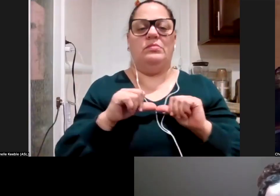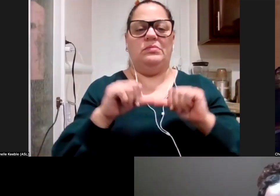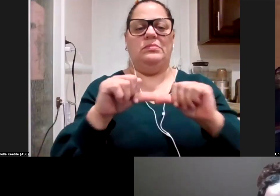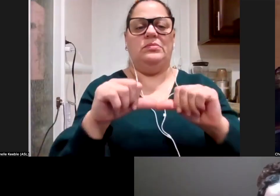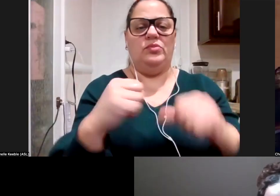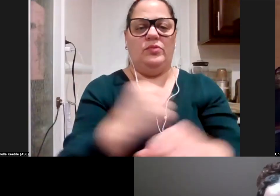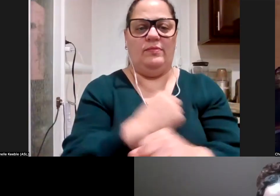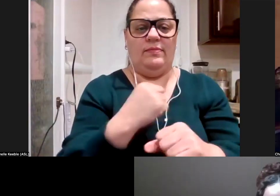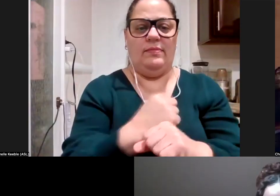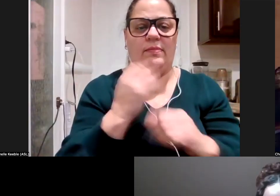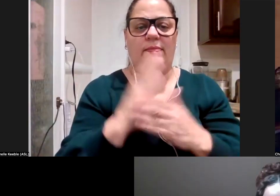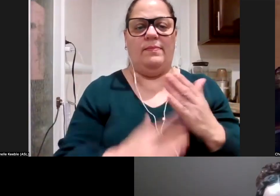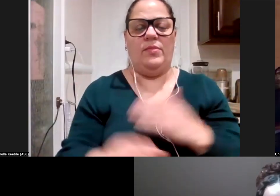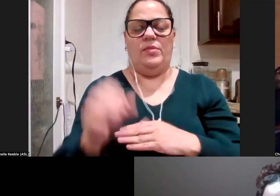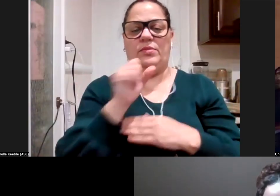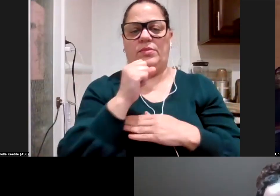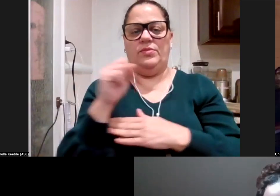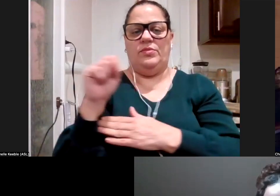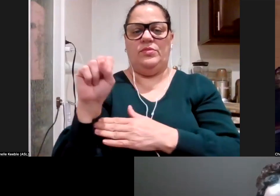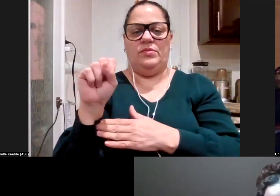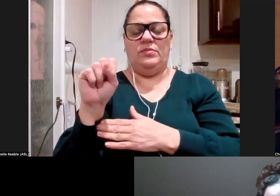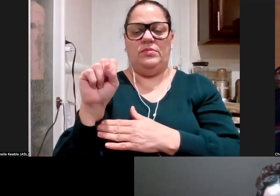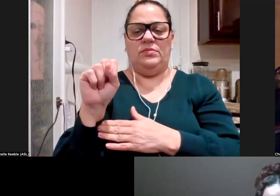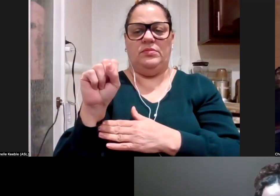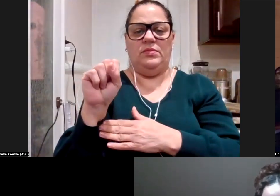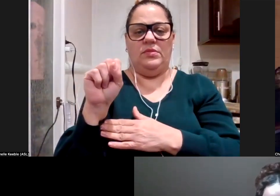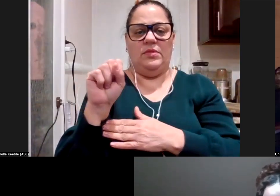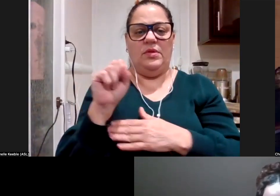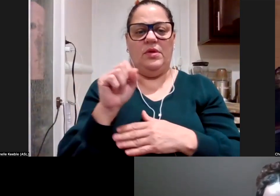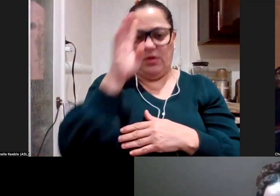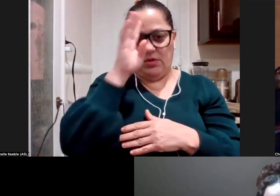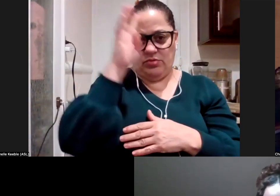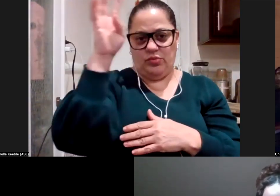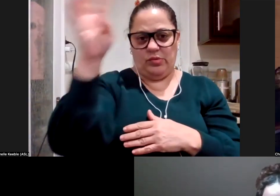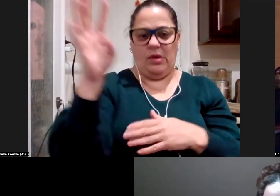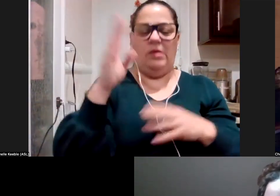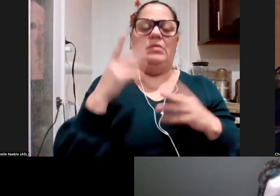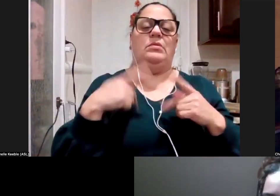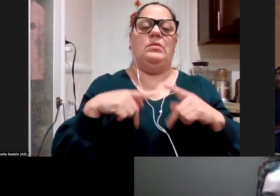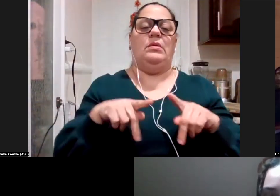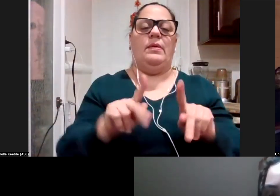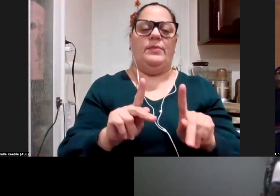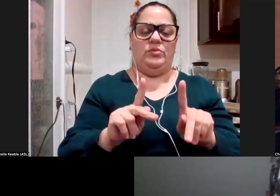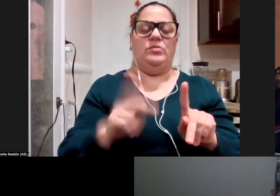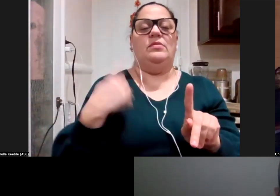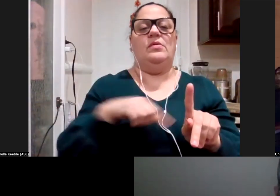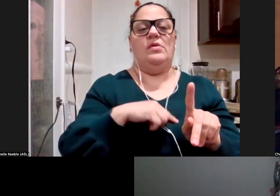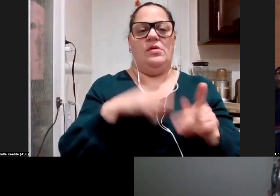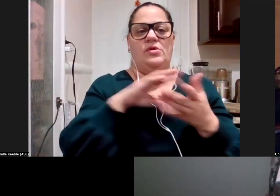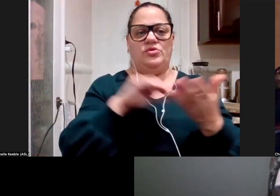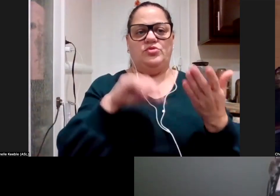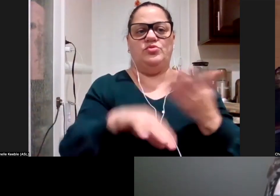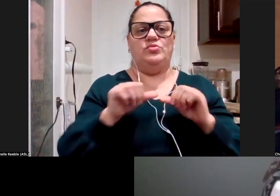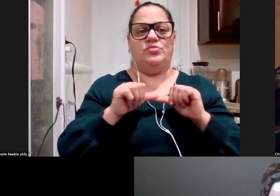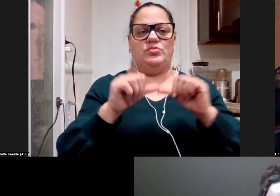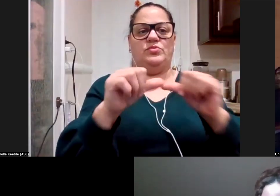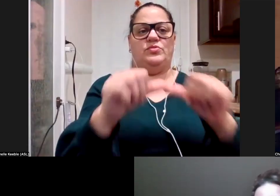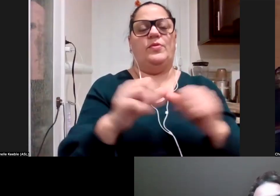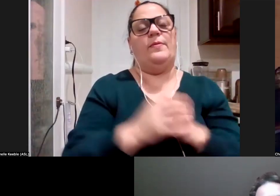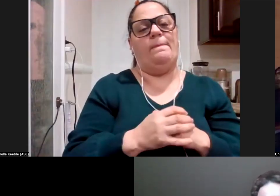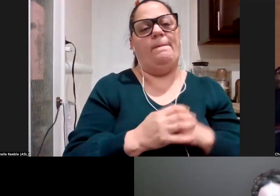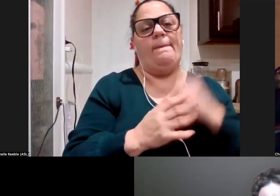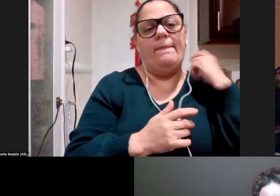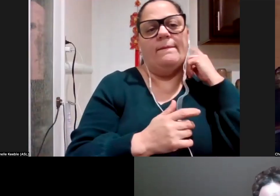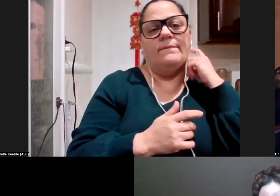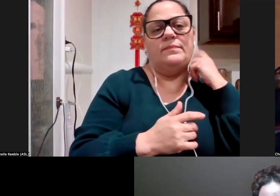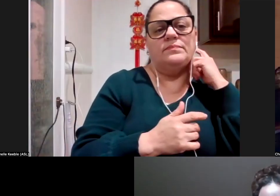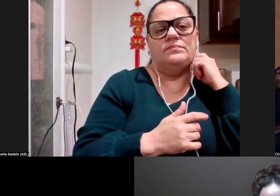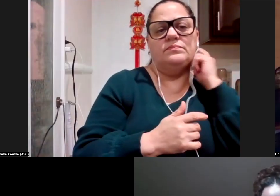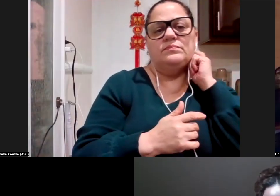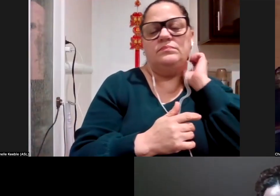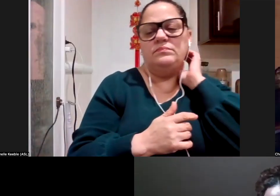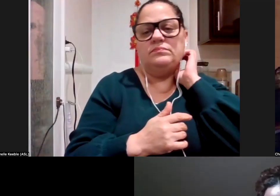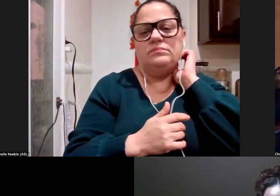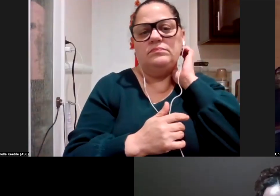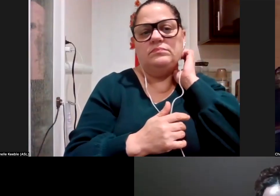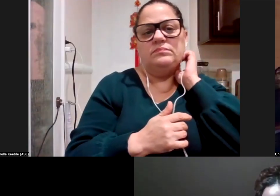part of that coalition because it creates paths of opportunity for our students going forward.